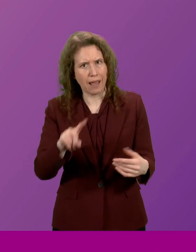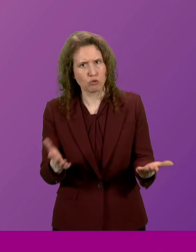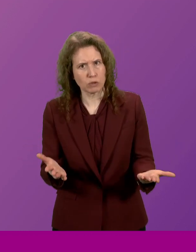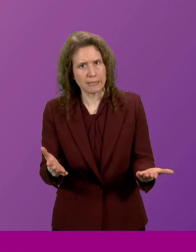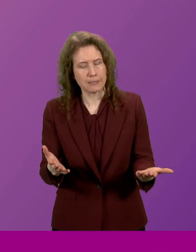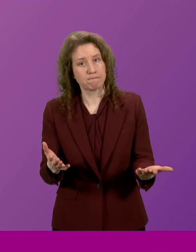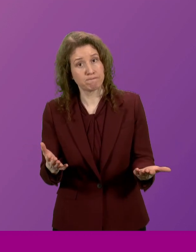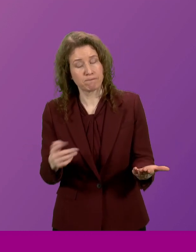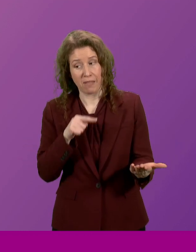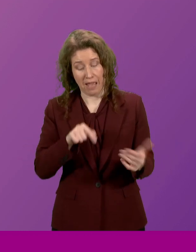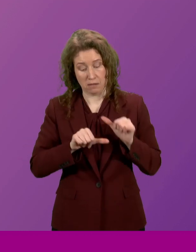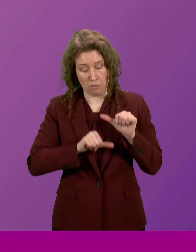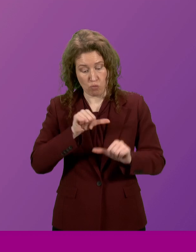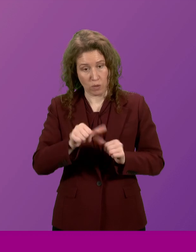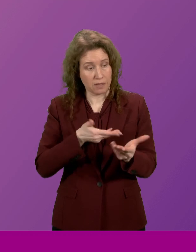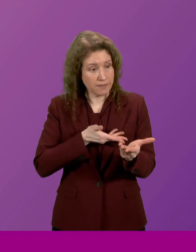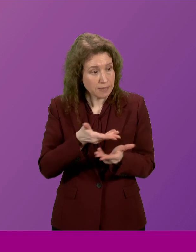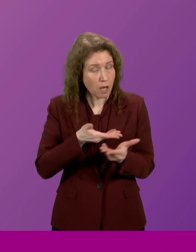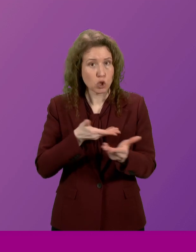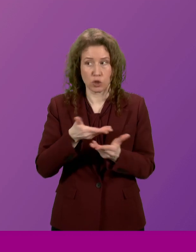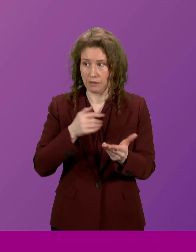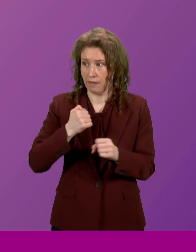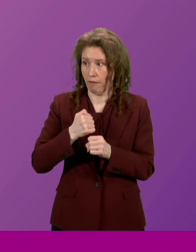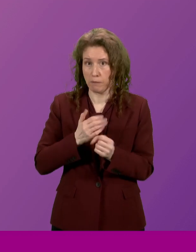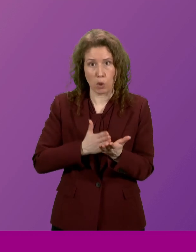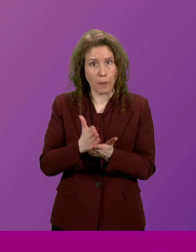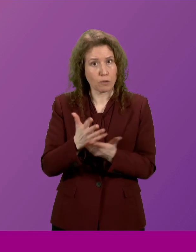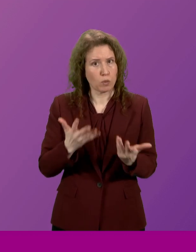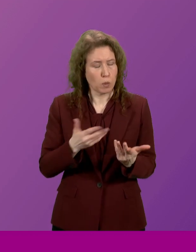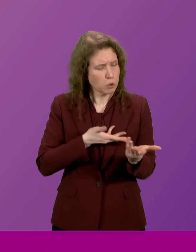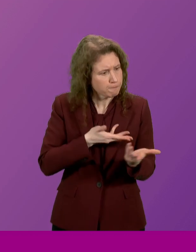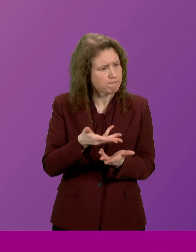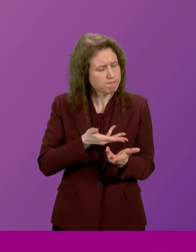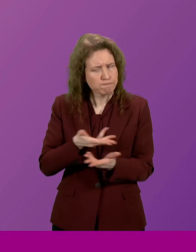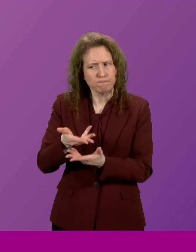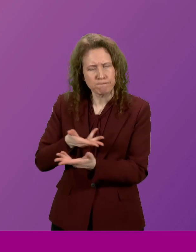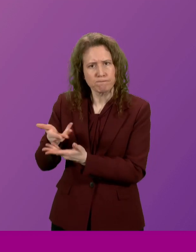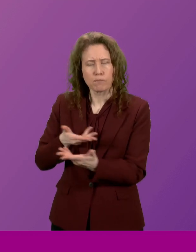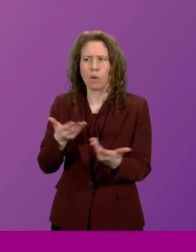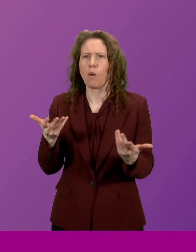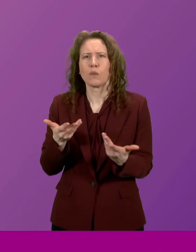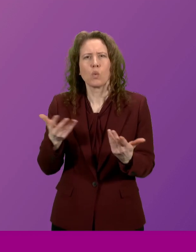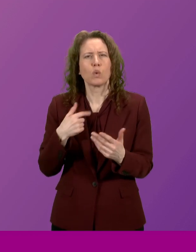the process of discussion and dialogue that the Government is engaged in. We engage substantively